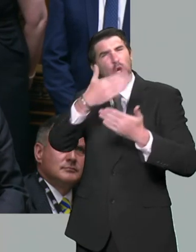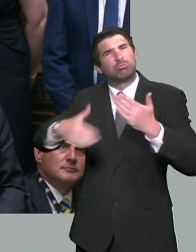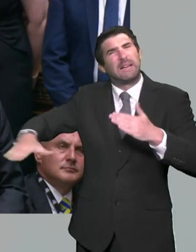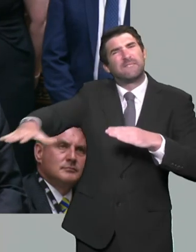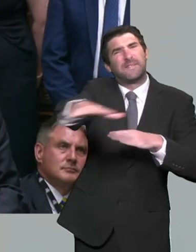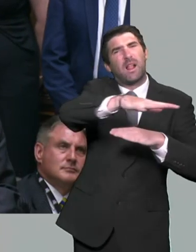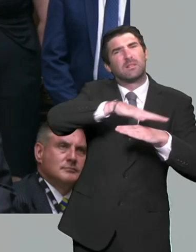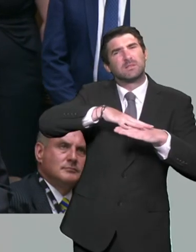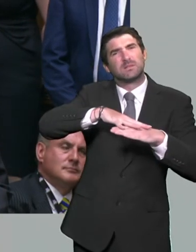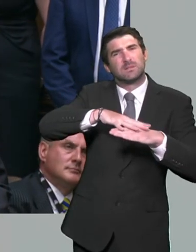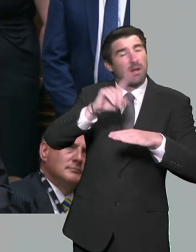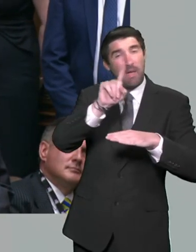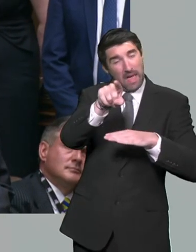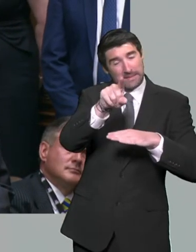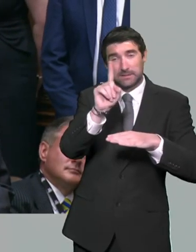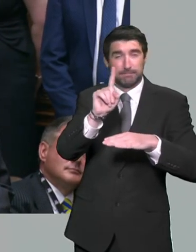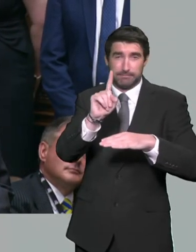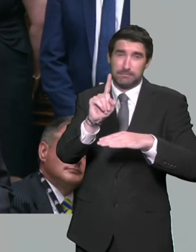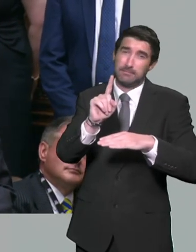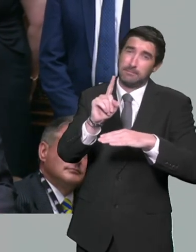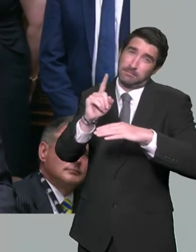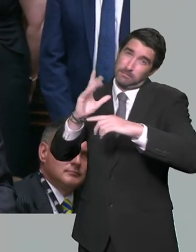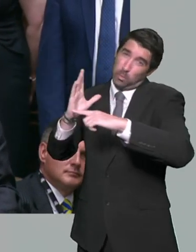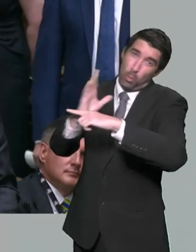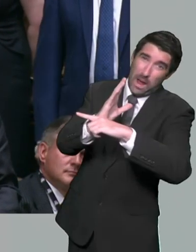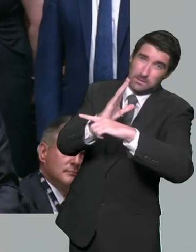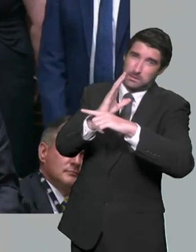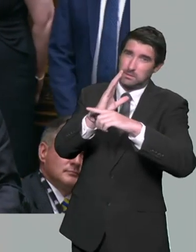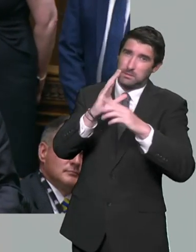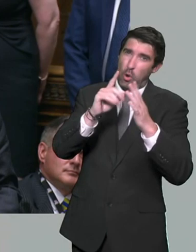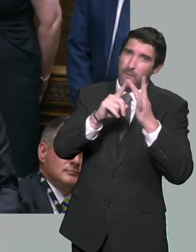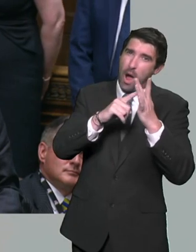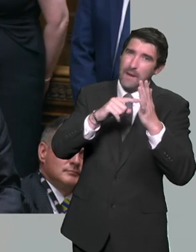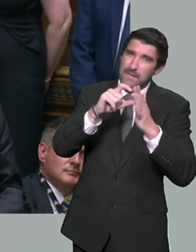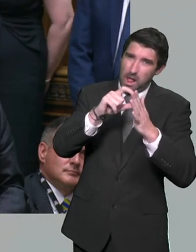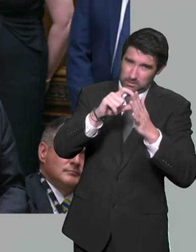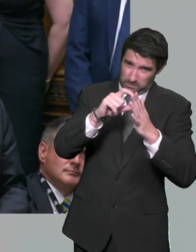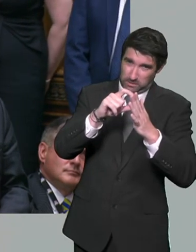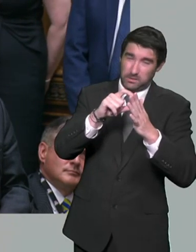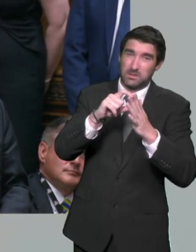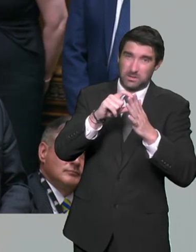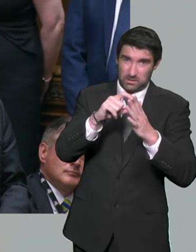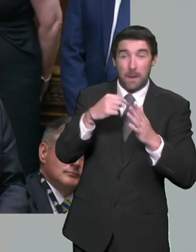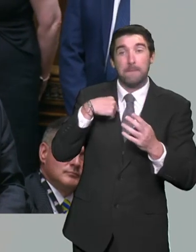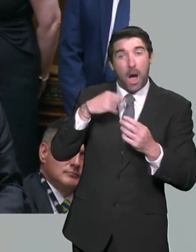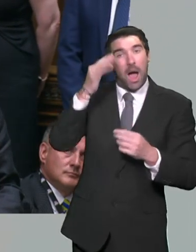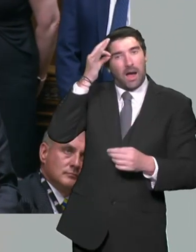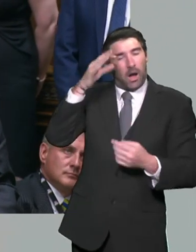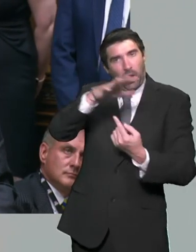west of Ifield in my constituency that would also represent intolerable pressure on local services.